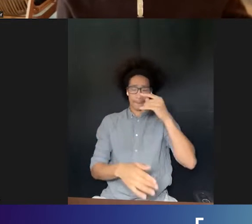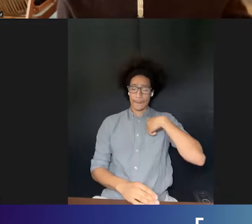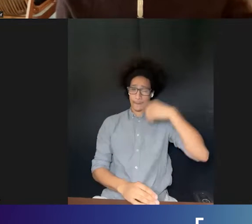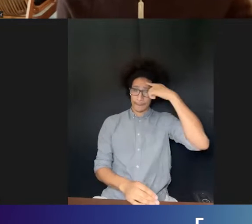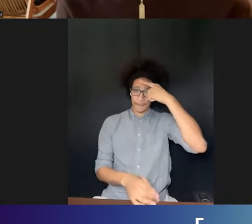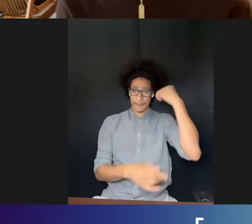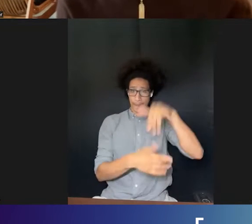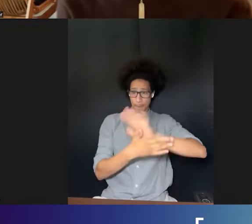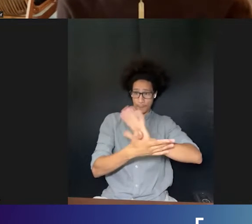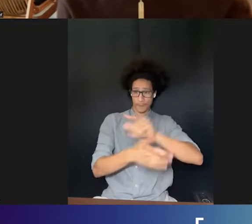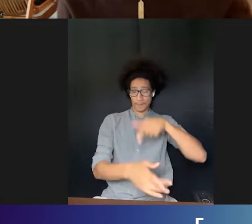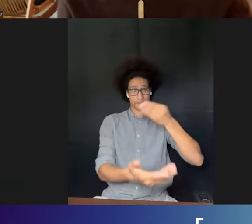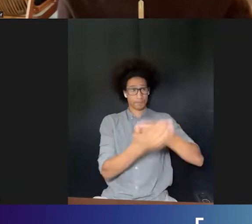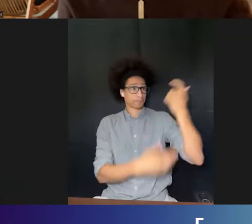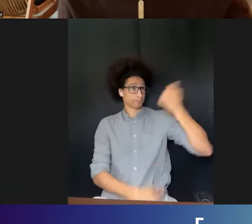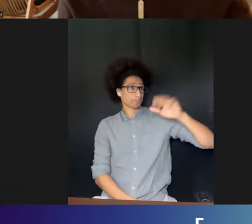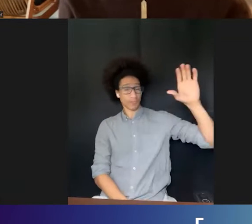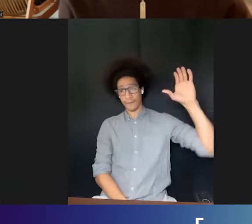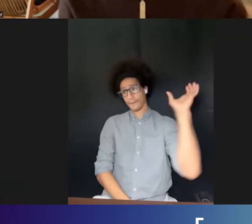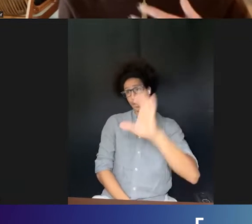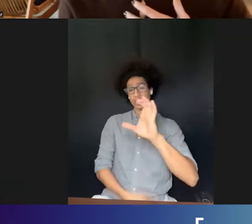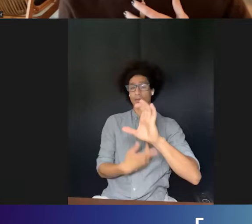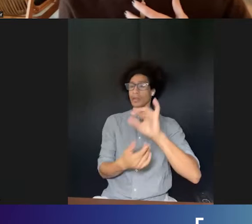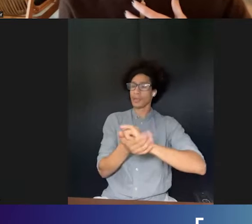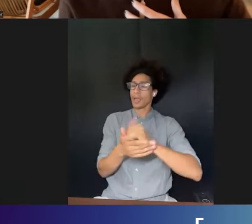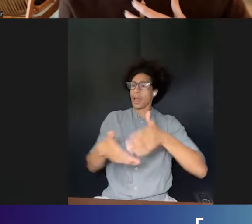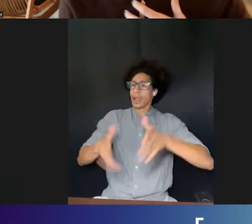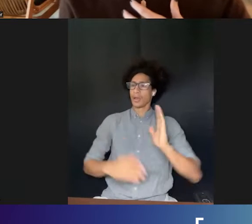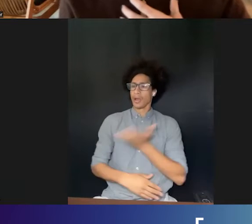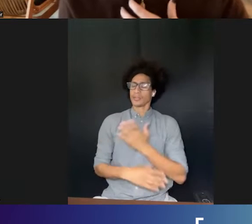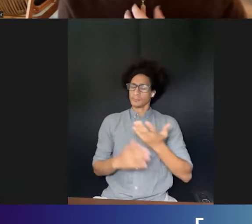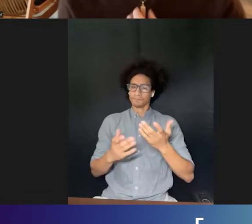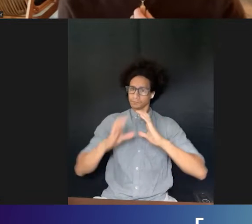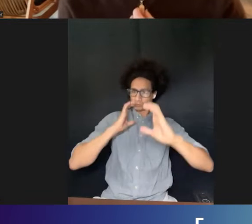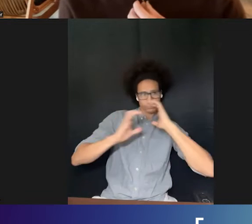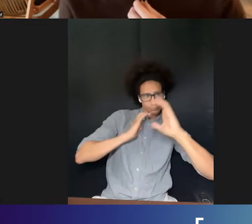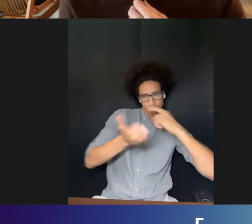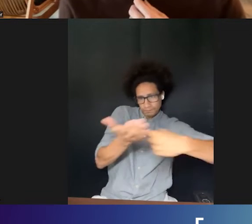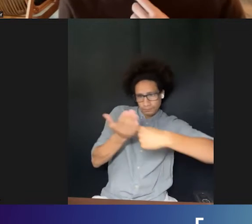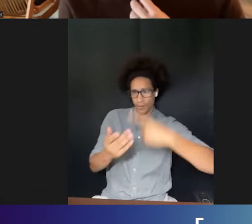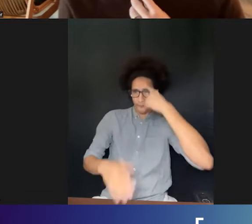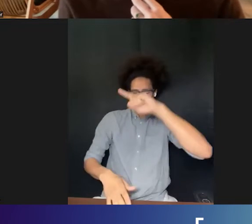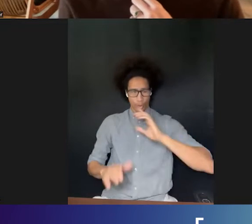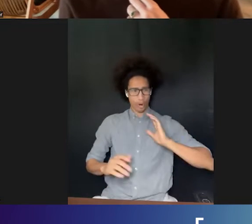kind of allowed us to have this conversation in a way that was like, well, what? Just for for our goals, what is most meaningful?